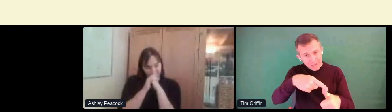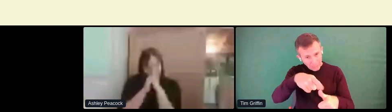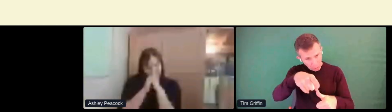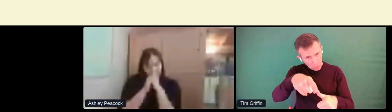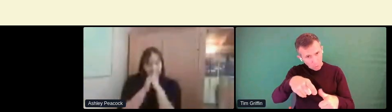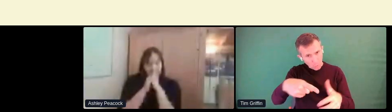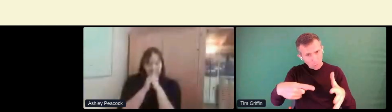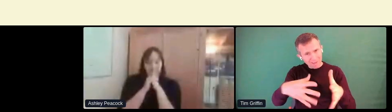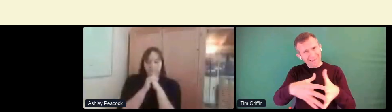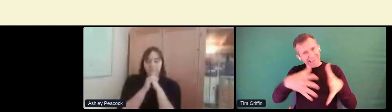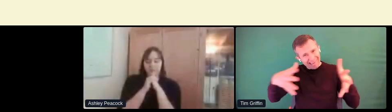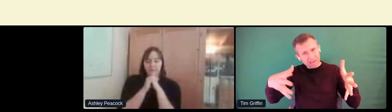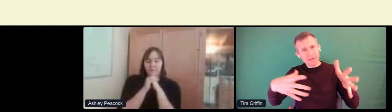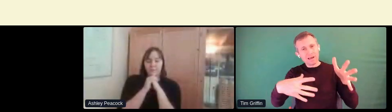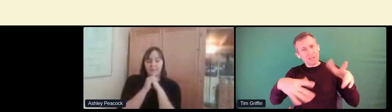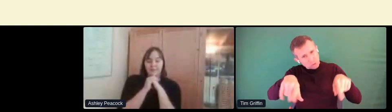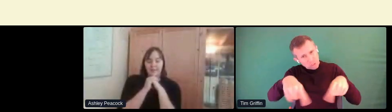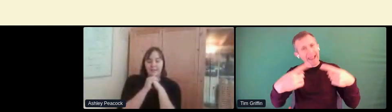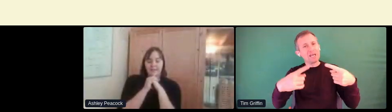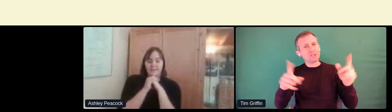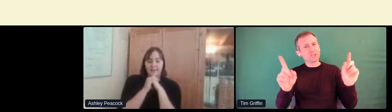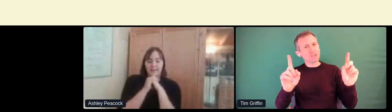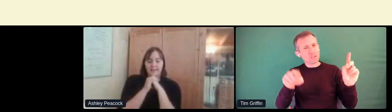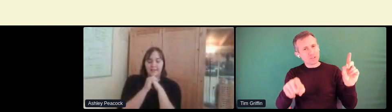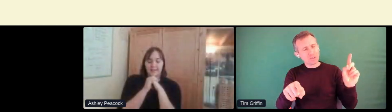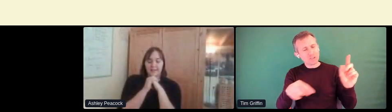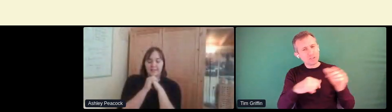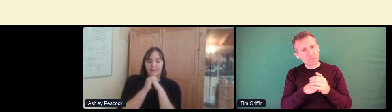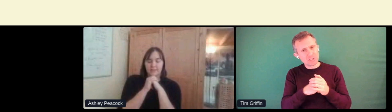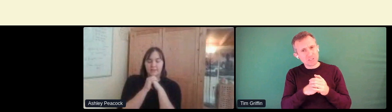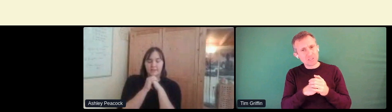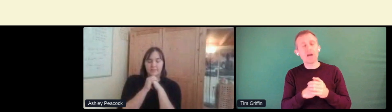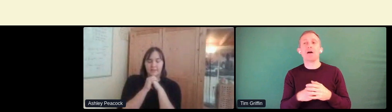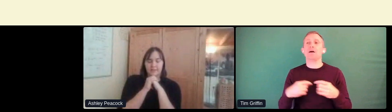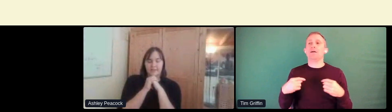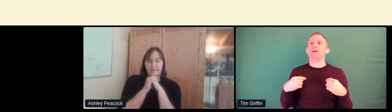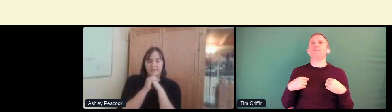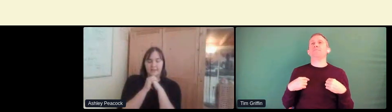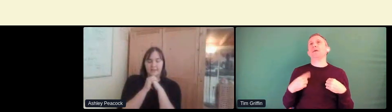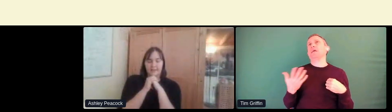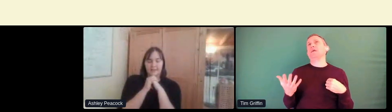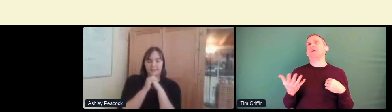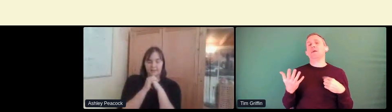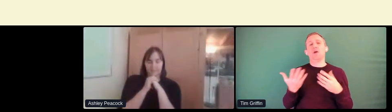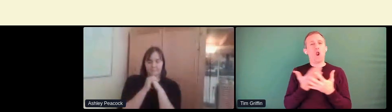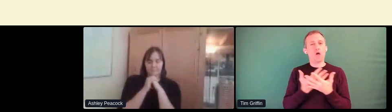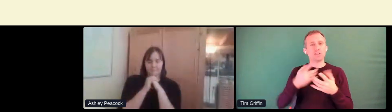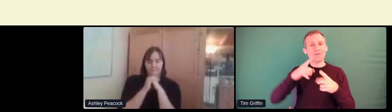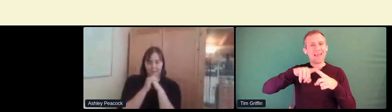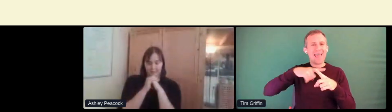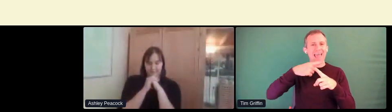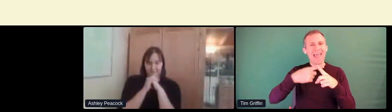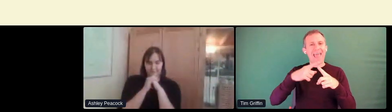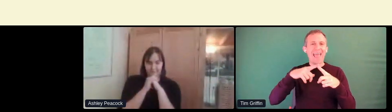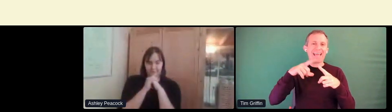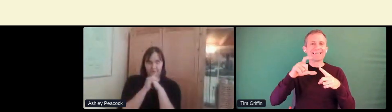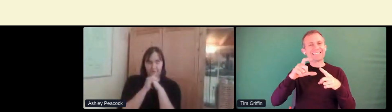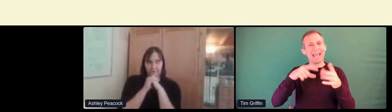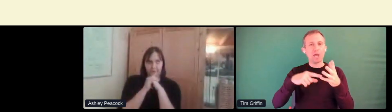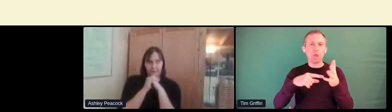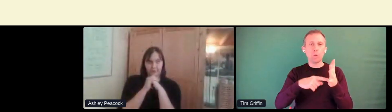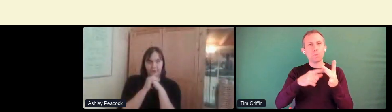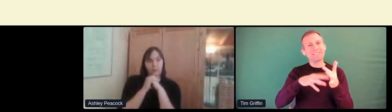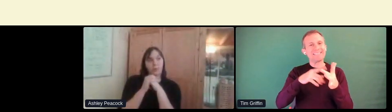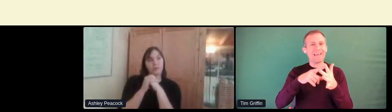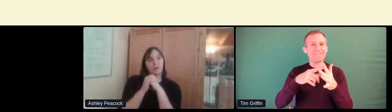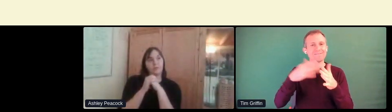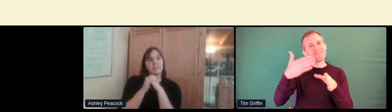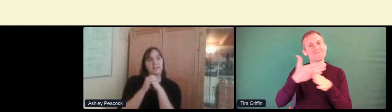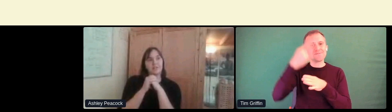For me, it is that it takes a lot of executive functioning power to hold a conversation